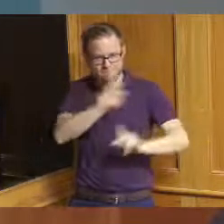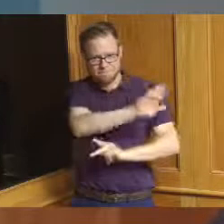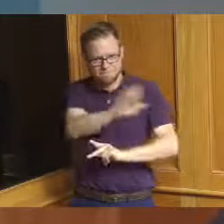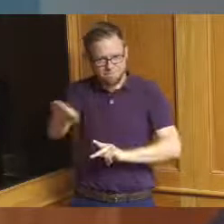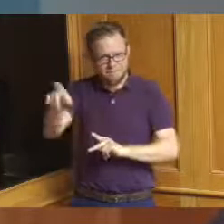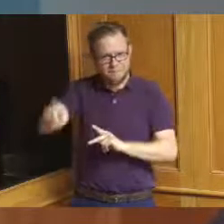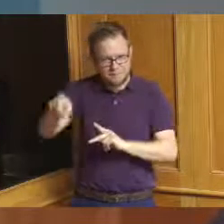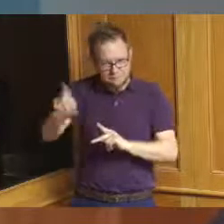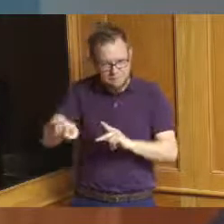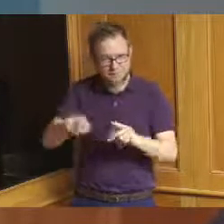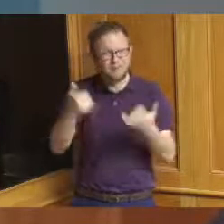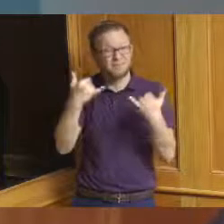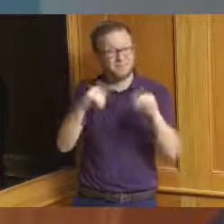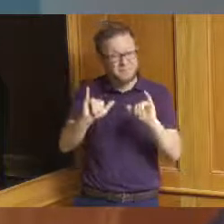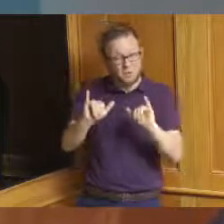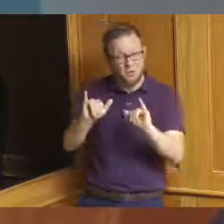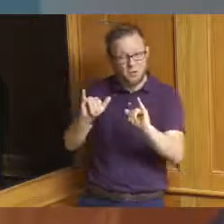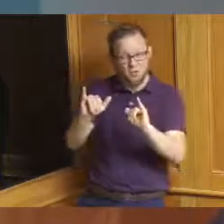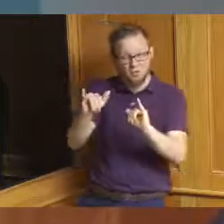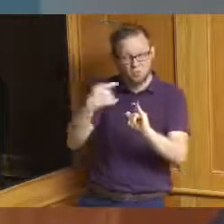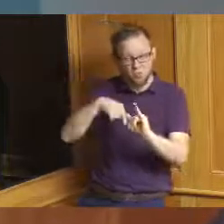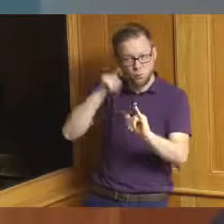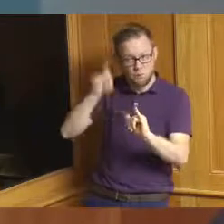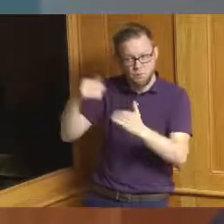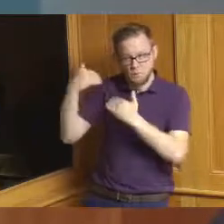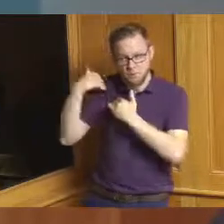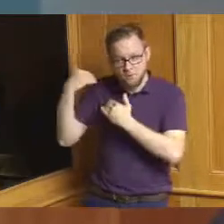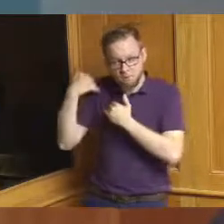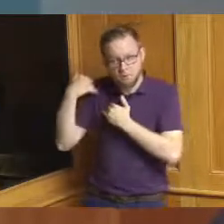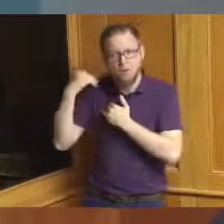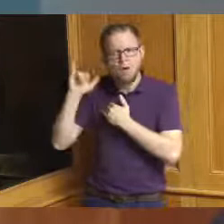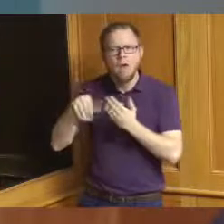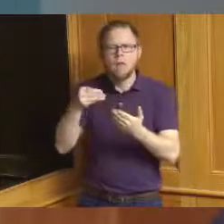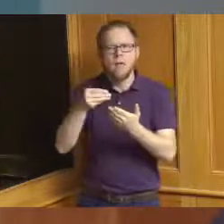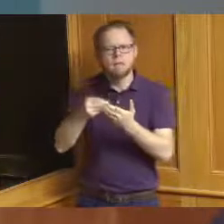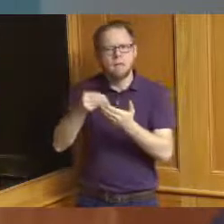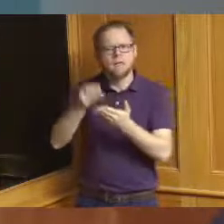responsible way and have some transformational dollars set aside which we have done as well